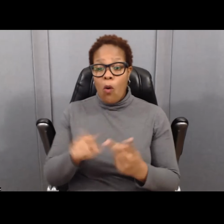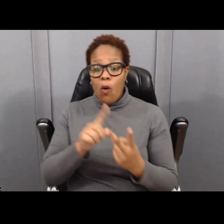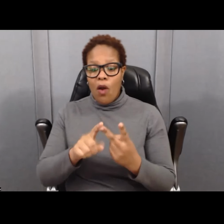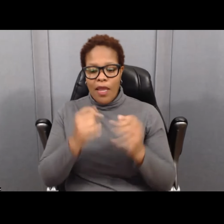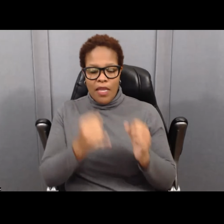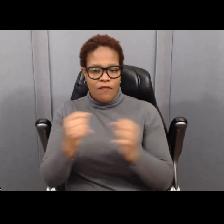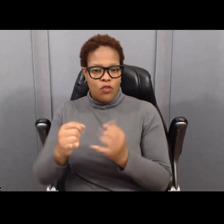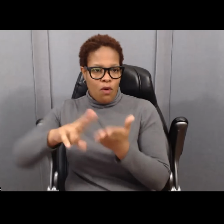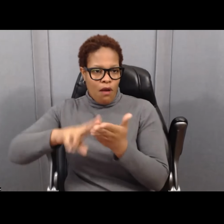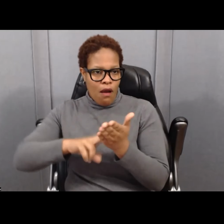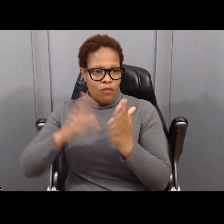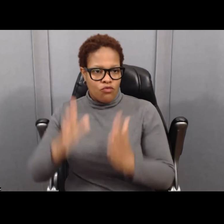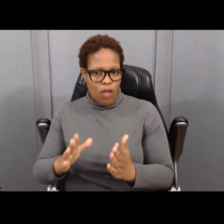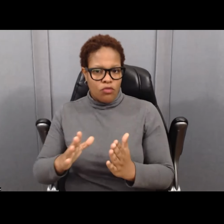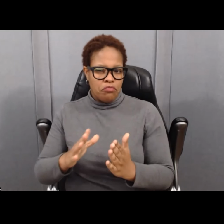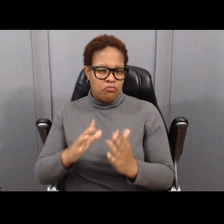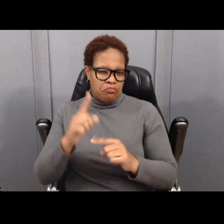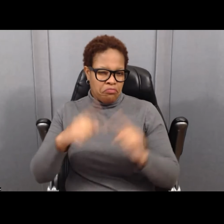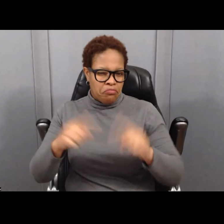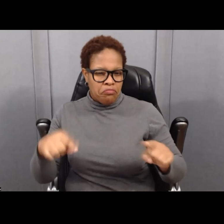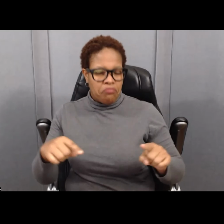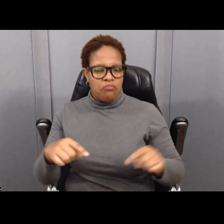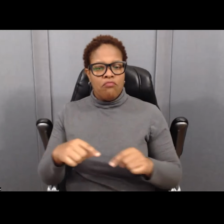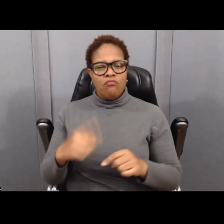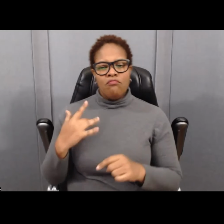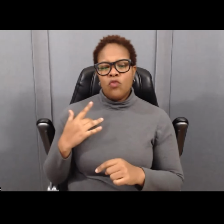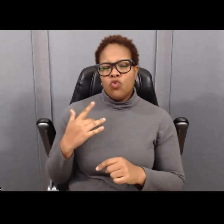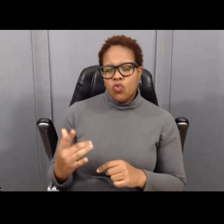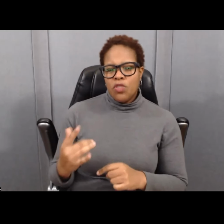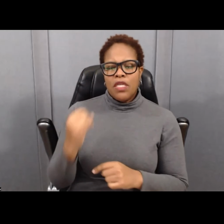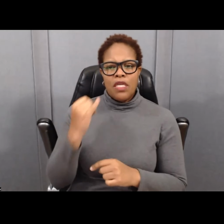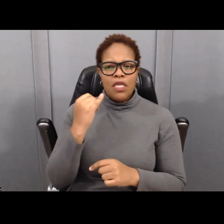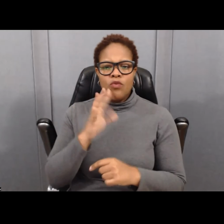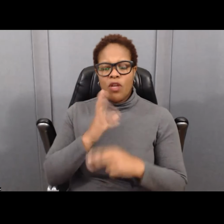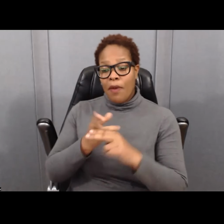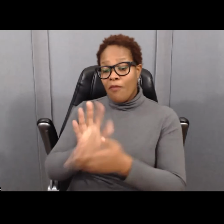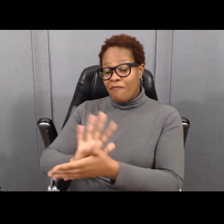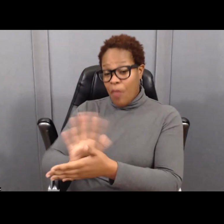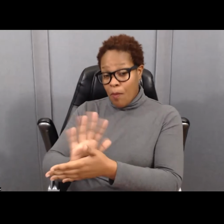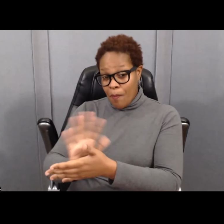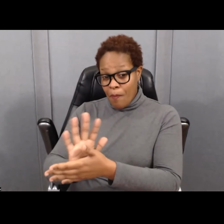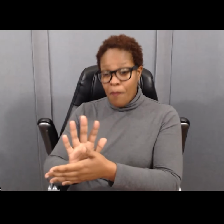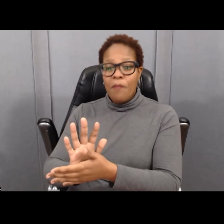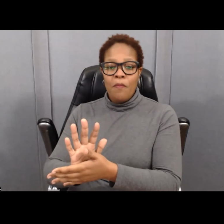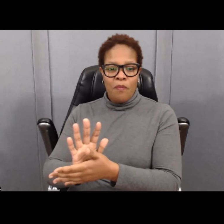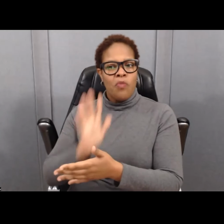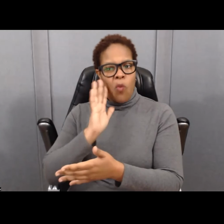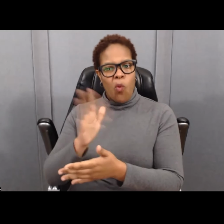so that could be all these various instances. Usually if we're talking about films that are gonna appear in a large theater, for example,